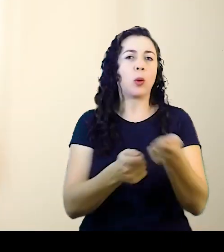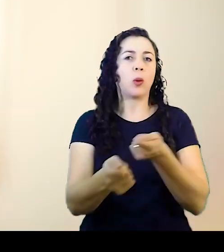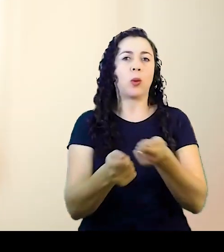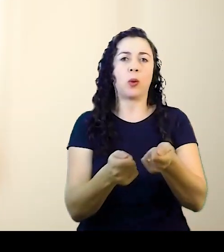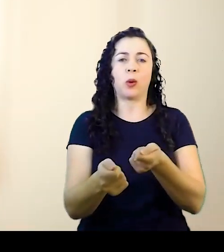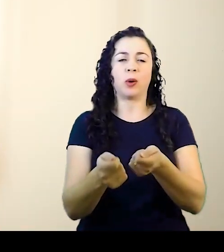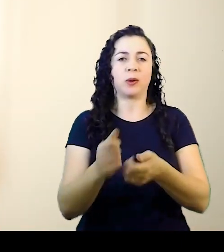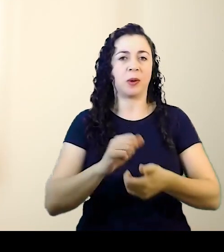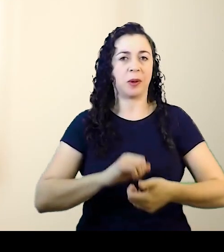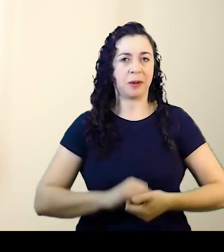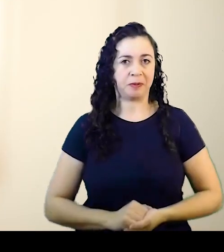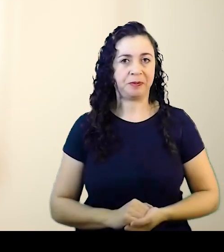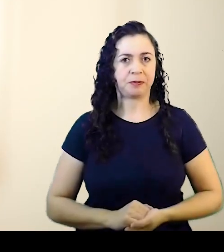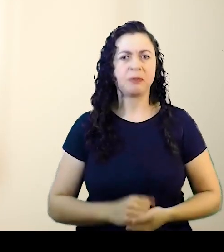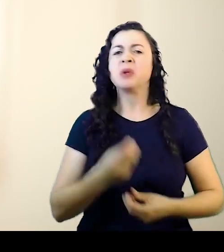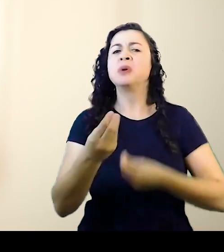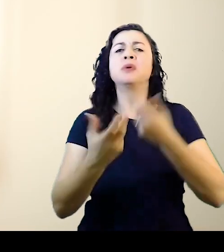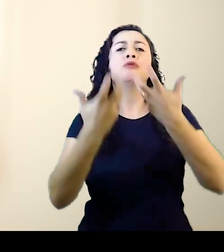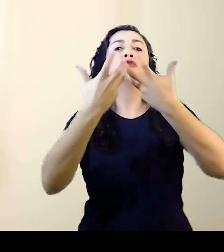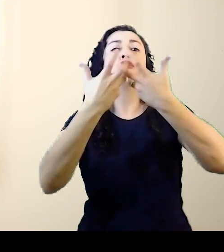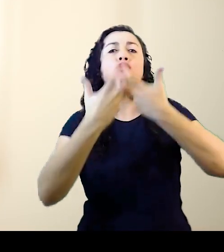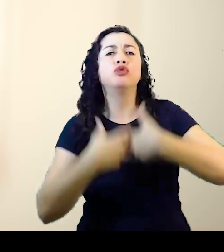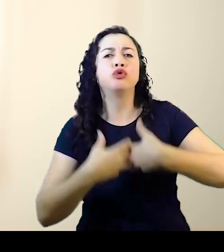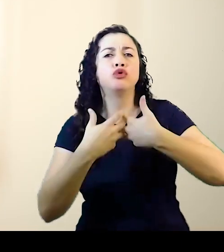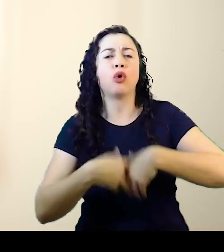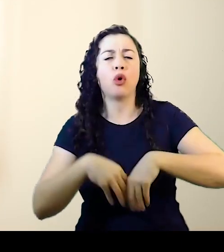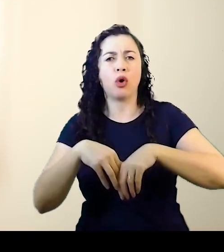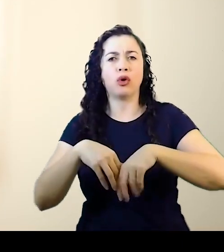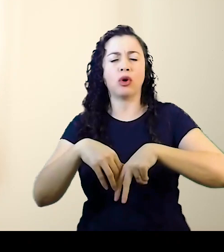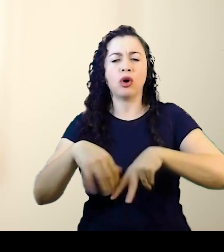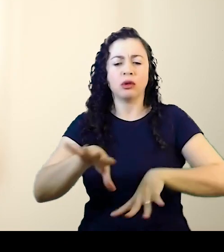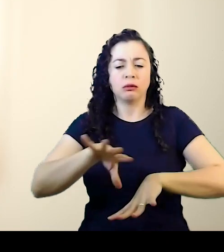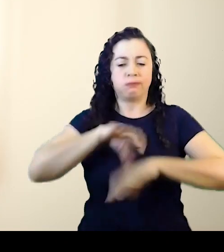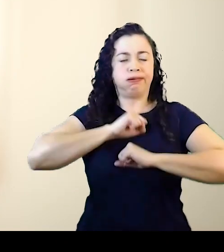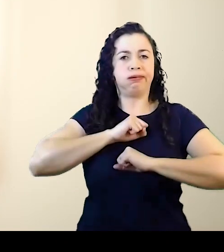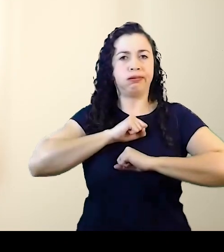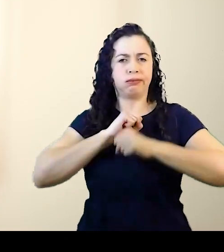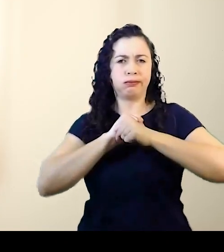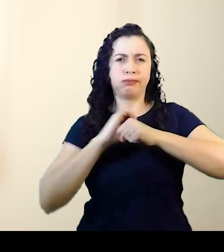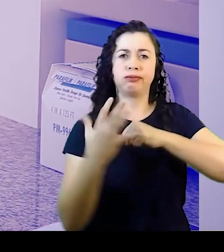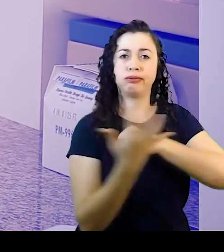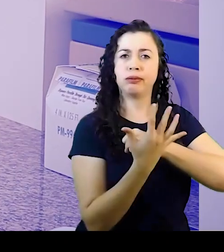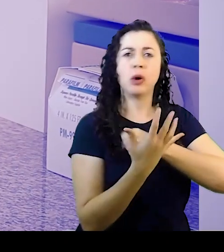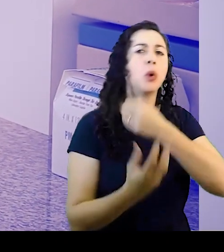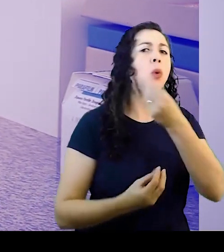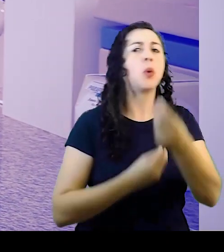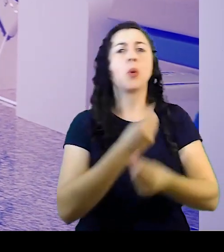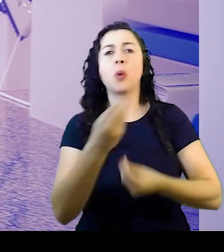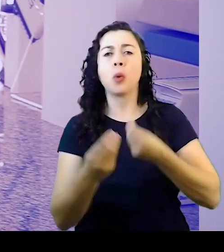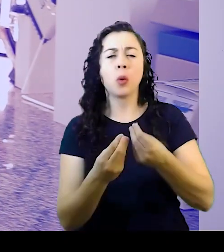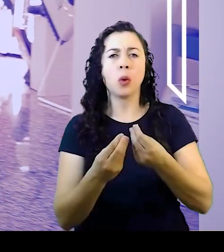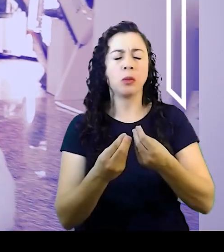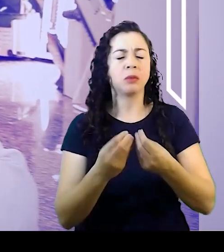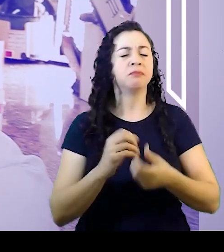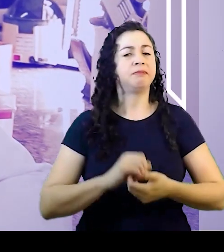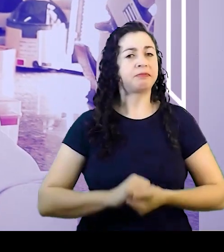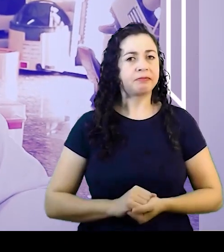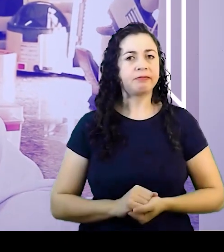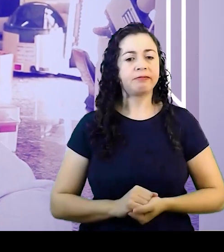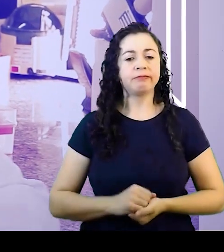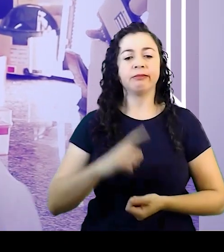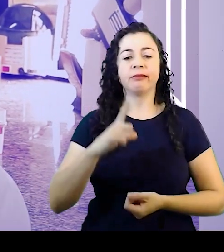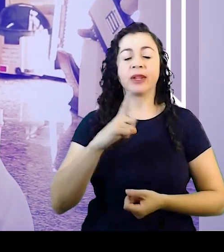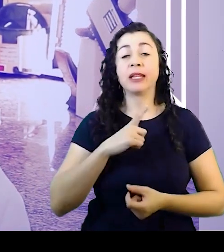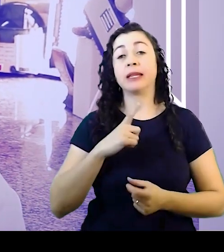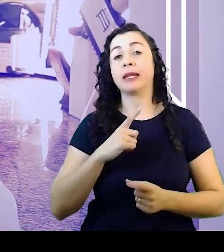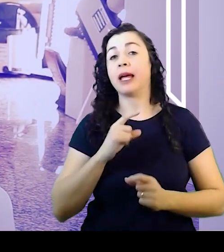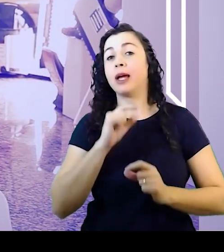The mechanisms of viral infection by Sars-Cov-2, that causes Covid-19, includes a protein